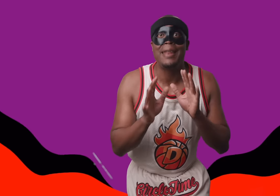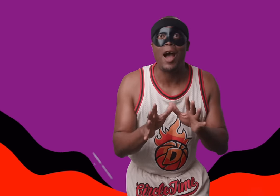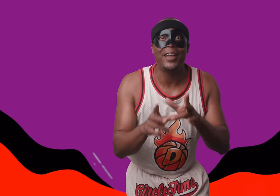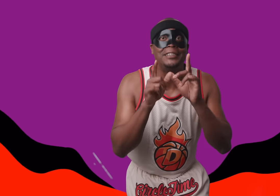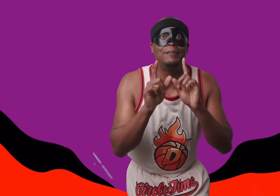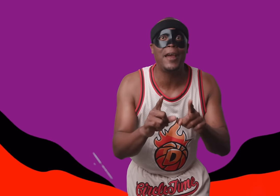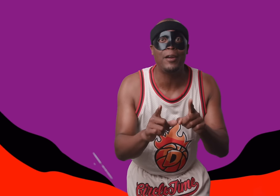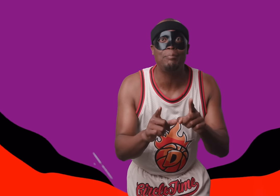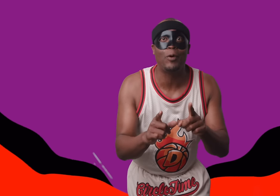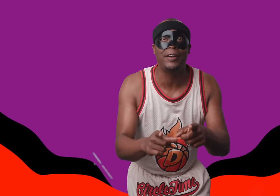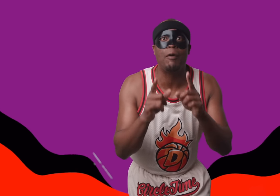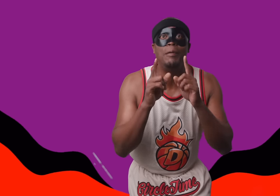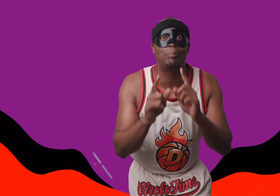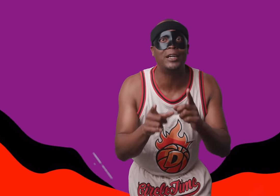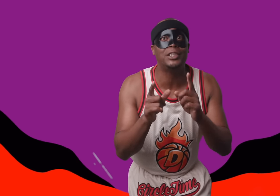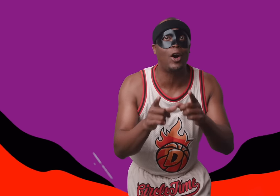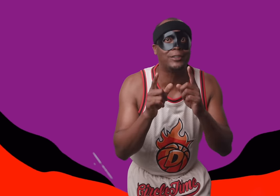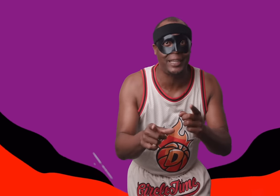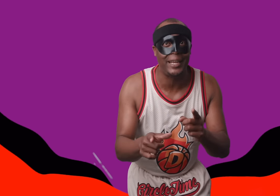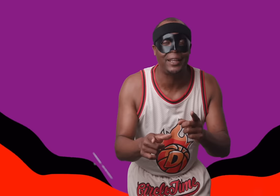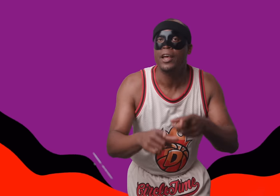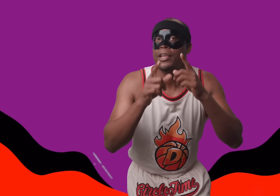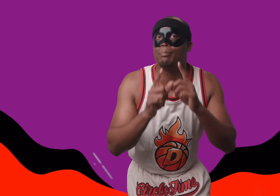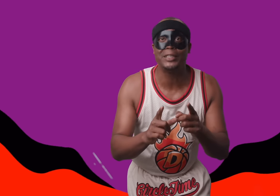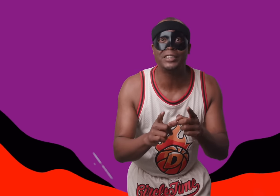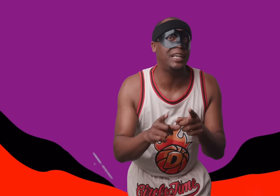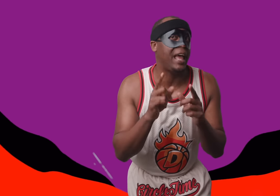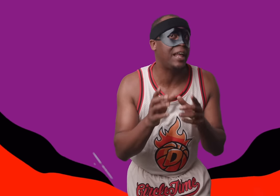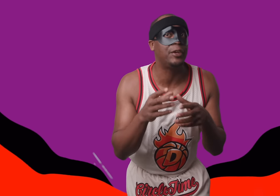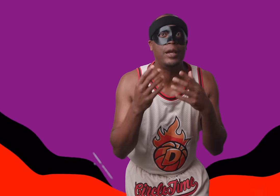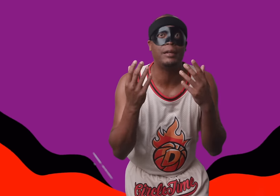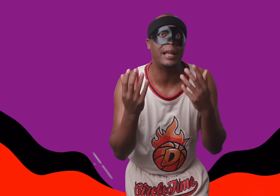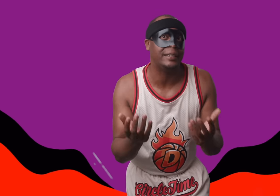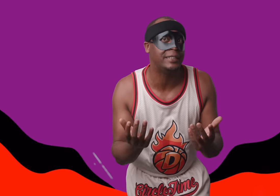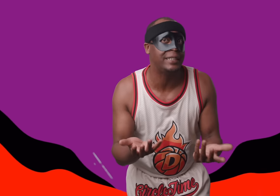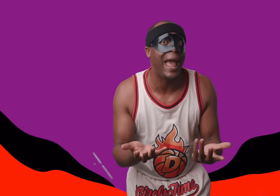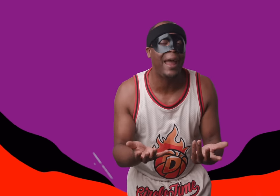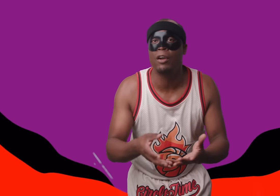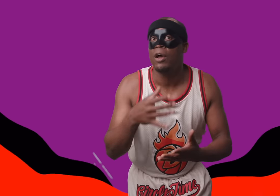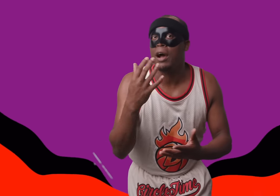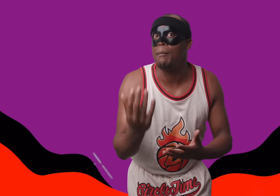Now, it is very important that we brush our teeth. You brush your teeth after you eat a nice snack, a